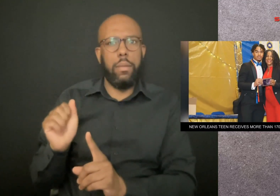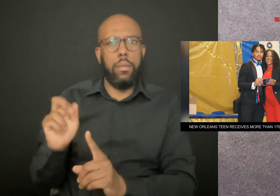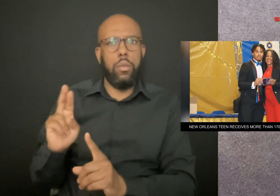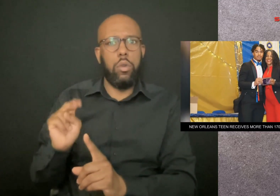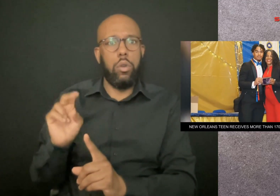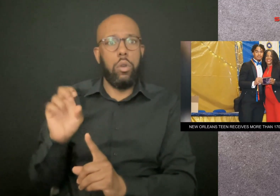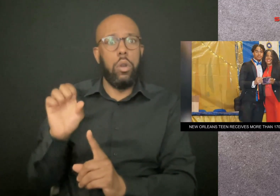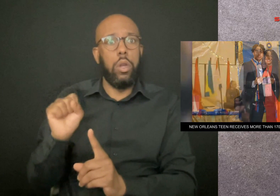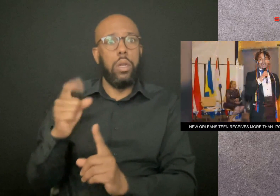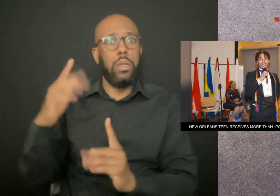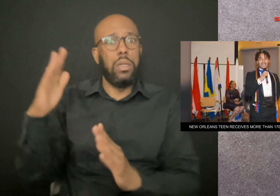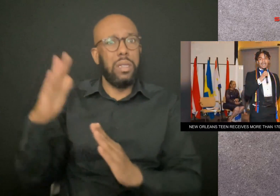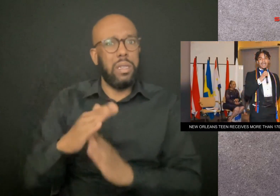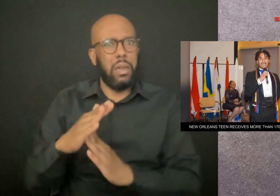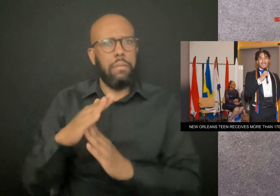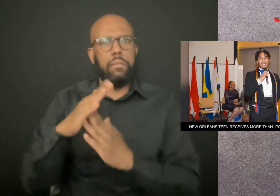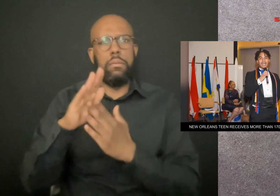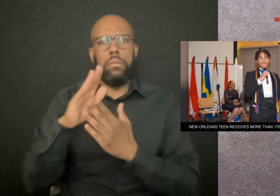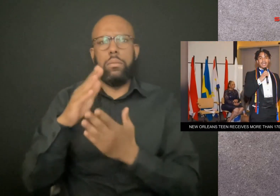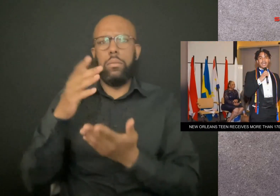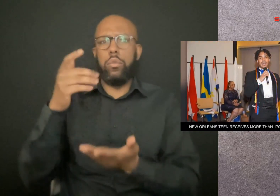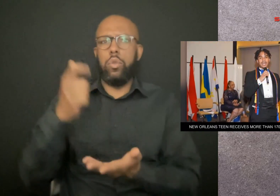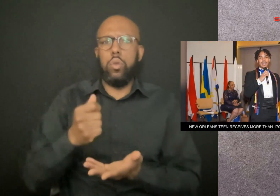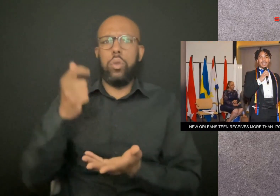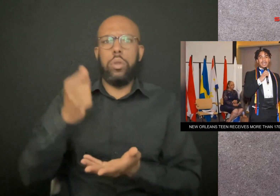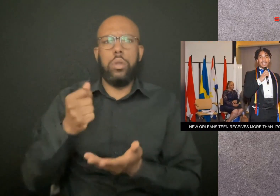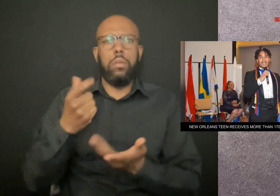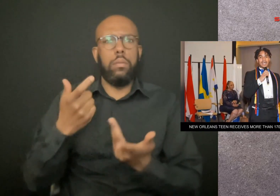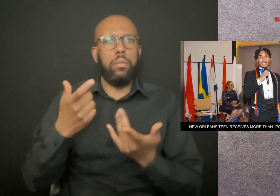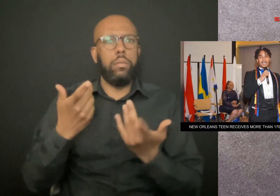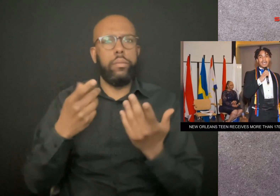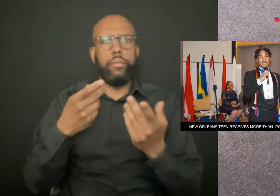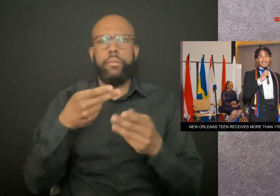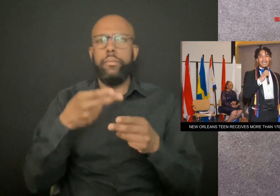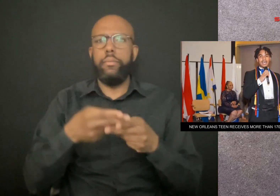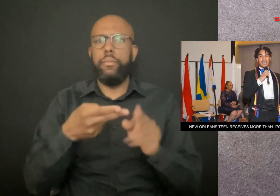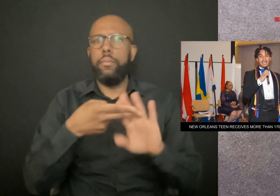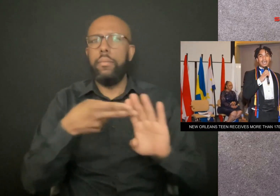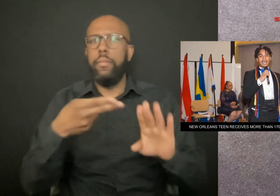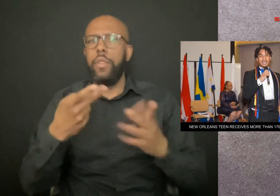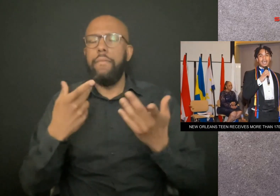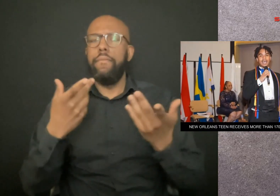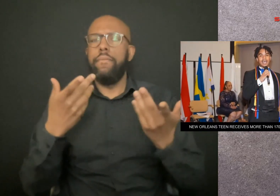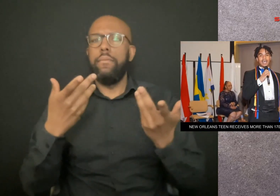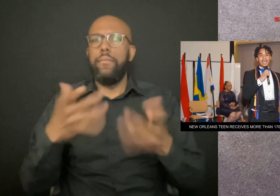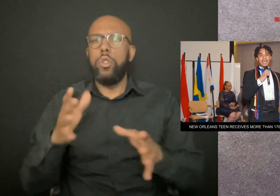before barns the top college scholarship recipient received 8.7